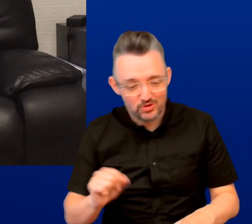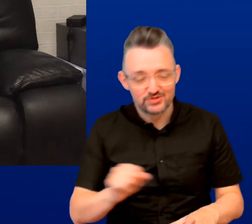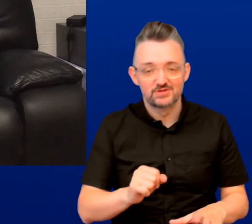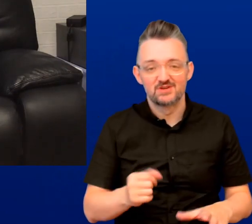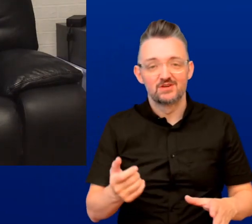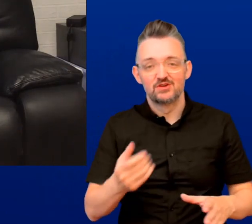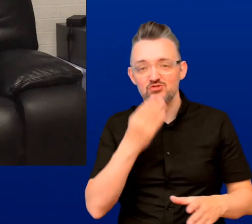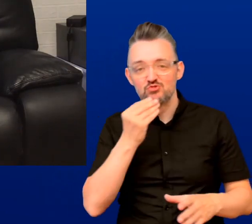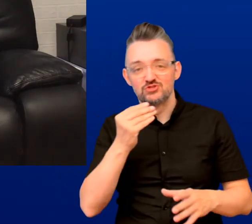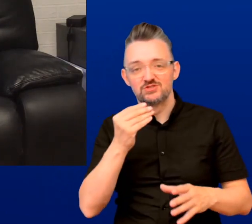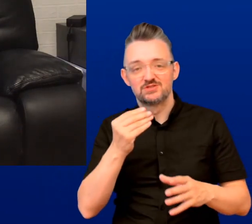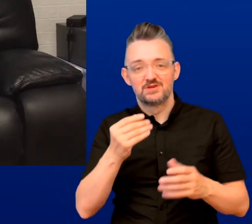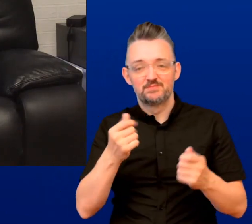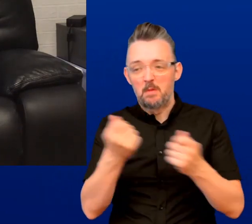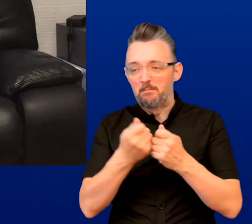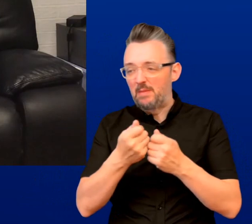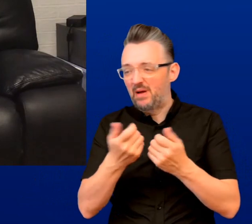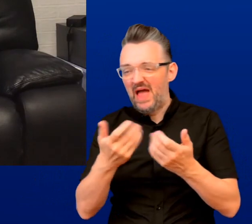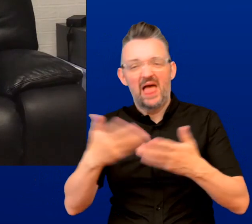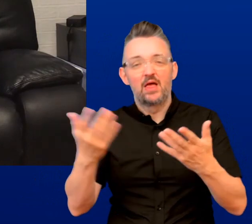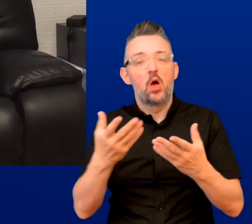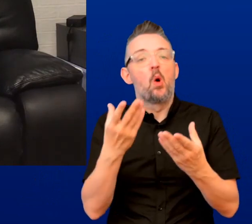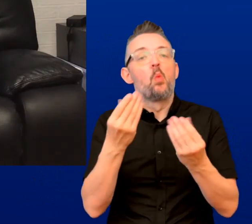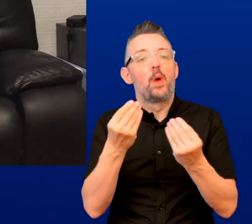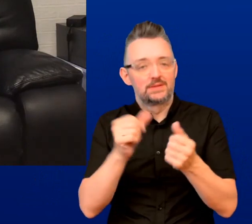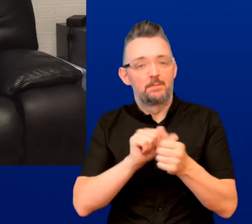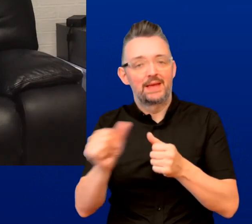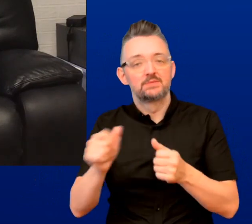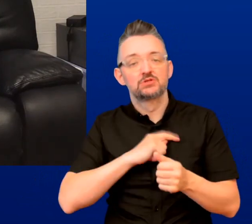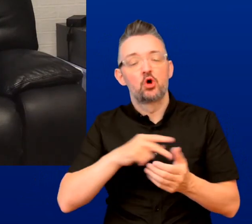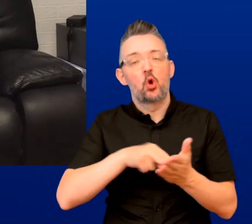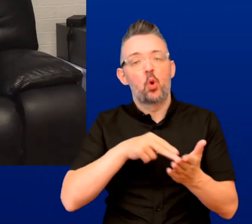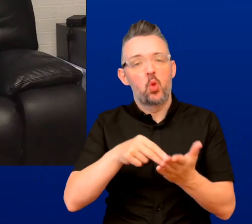or an old drag or paper towels. But something wet is best to dissolve the